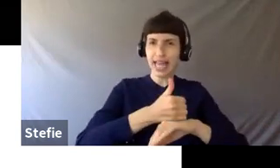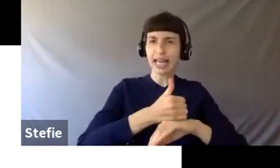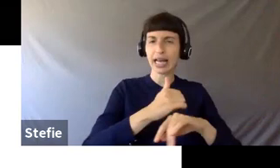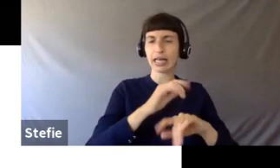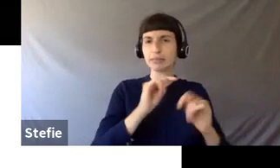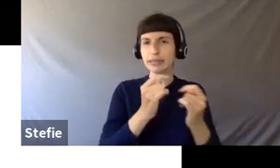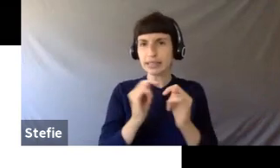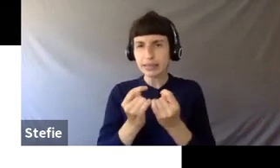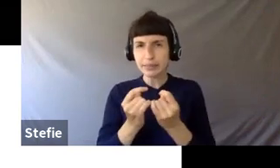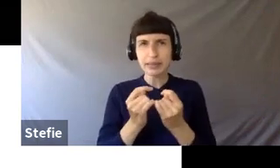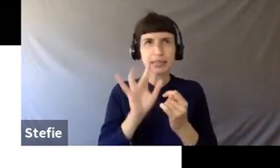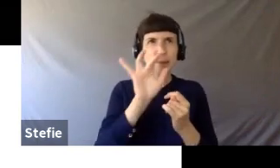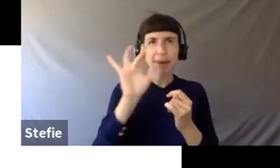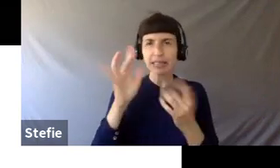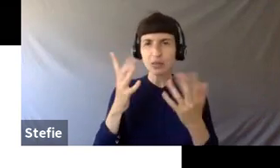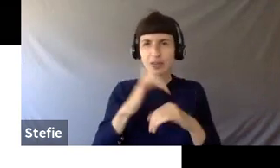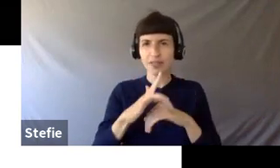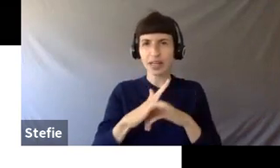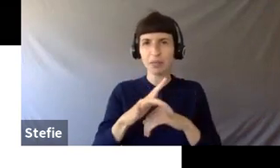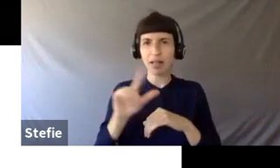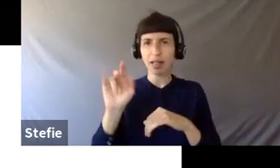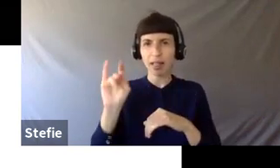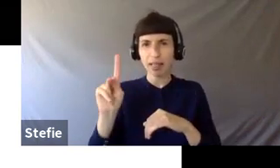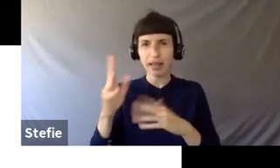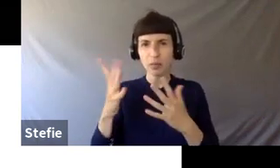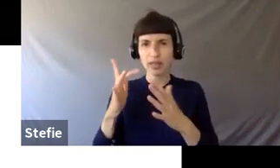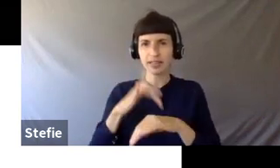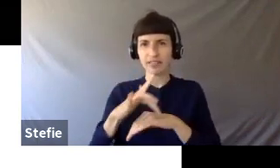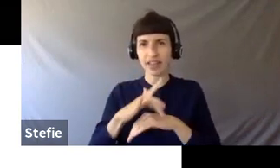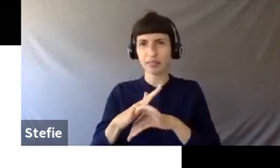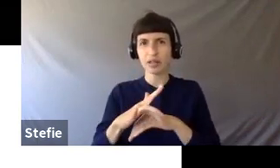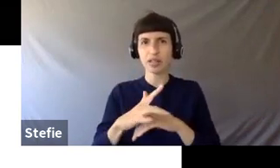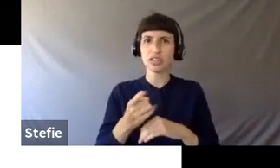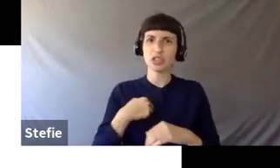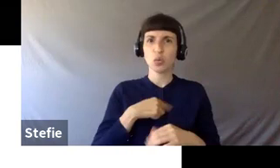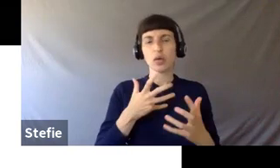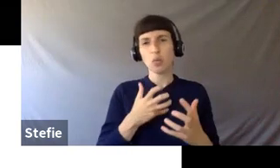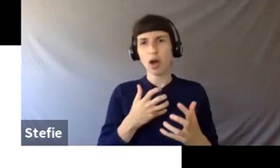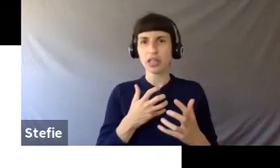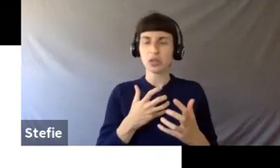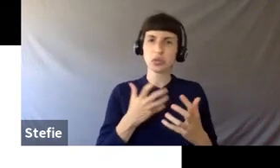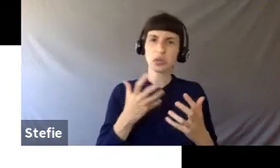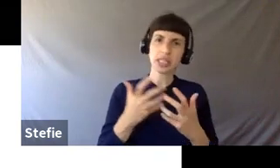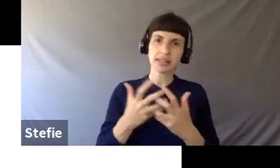With that, I'm going back to the slide deck; I want to give you the opportunity to synthesize and apply. Today was about setting your team up and talking what links are available